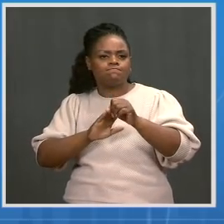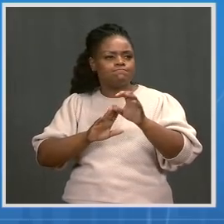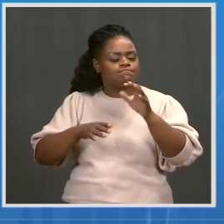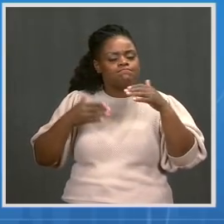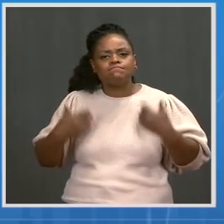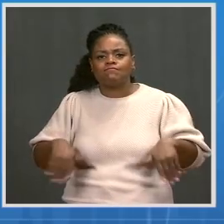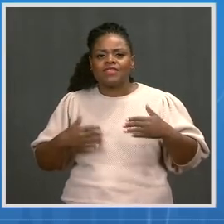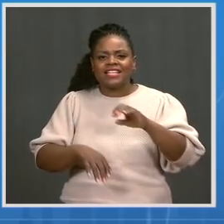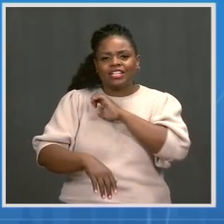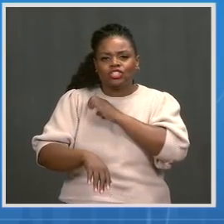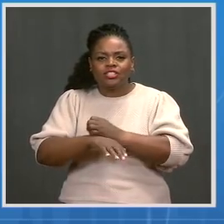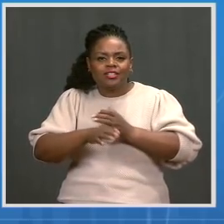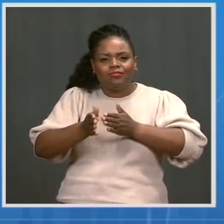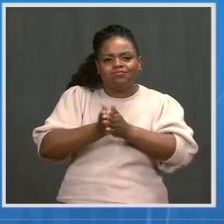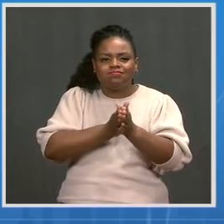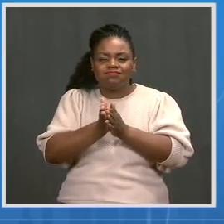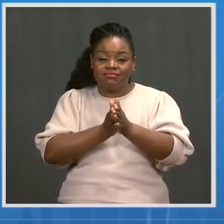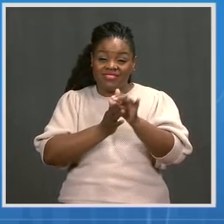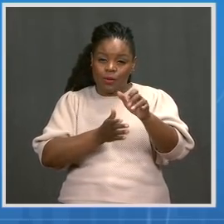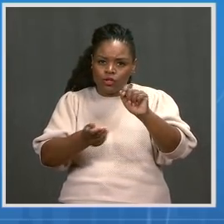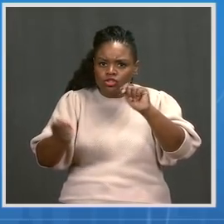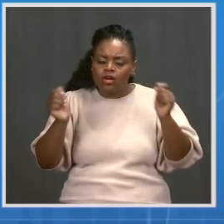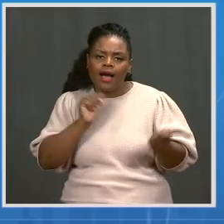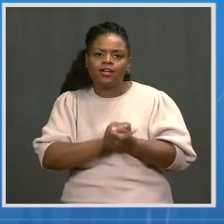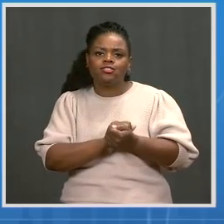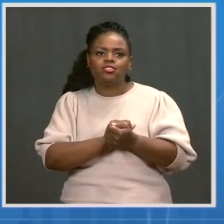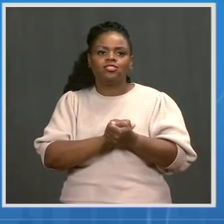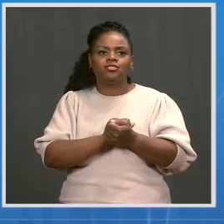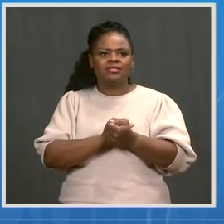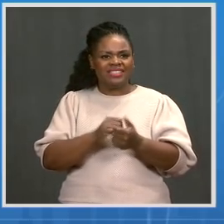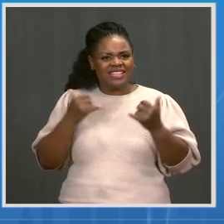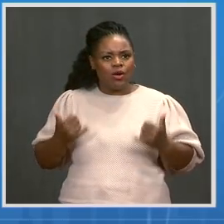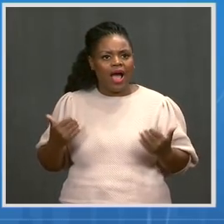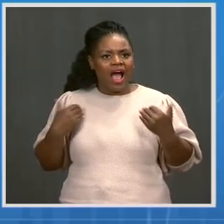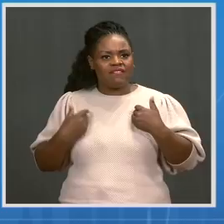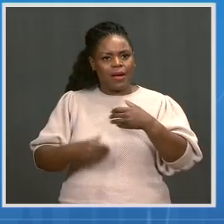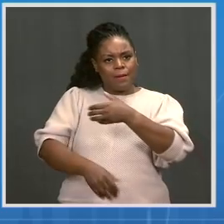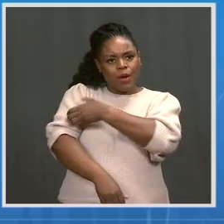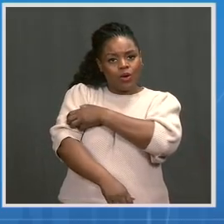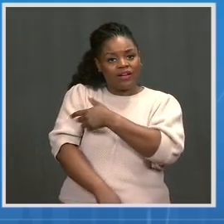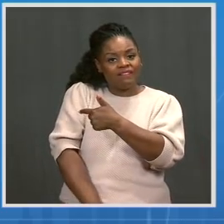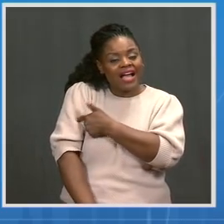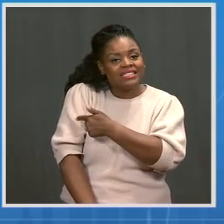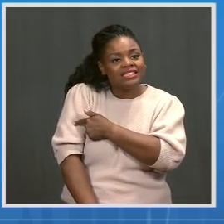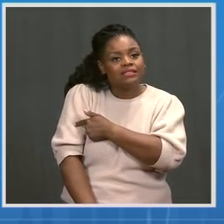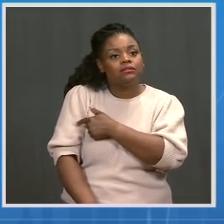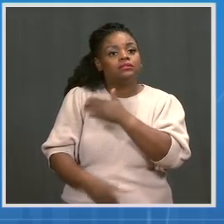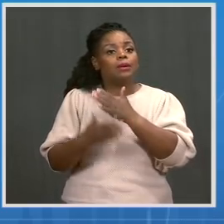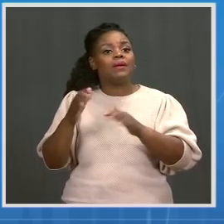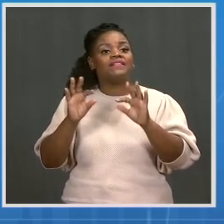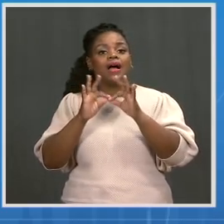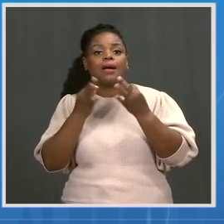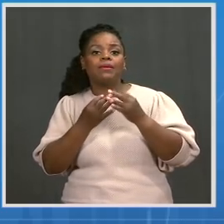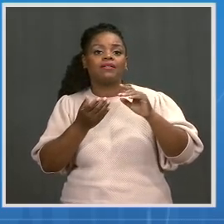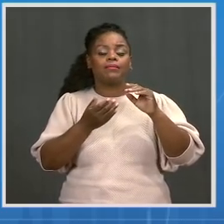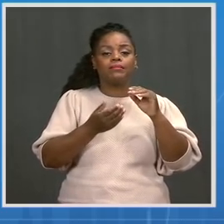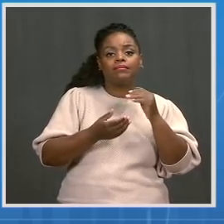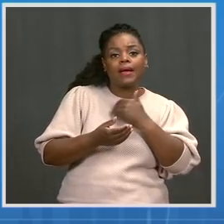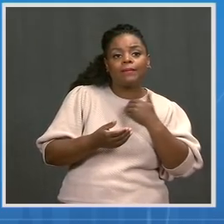Today, they have the power to get vaccinated, to help their family and friends get vaccinated, and to help protect our nation.